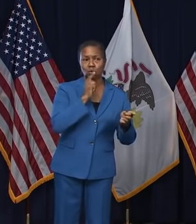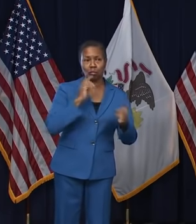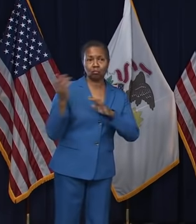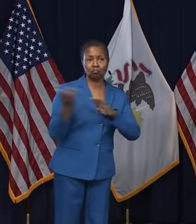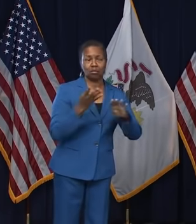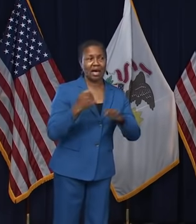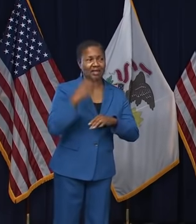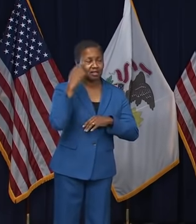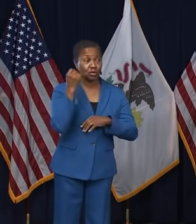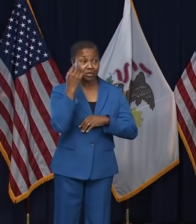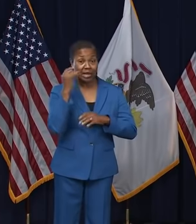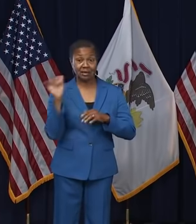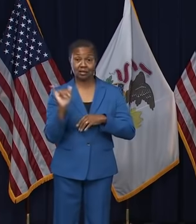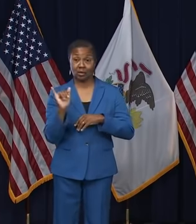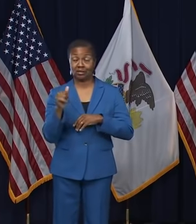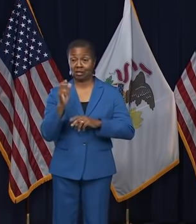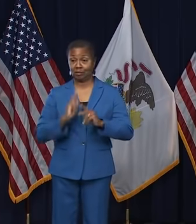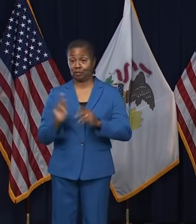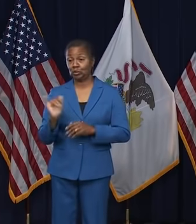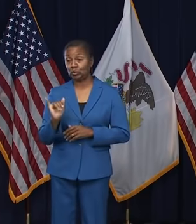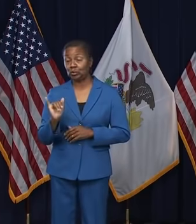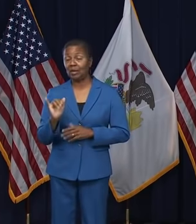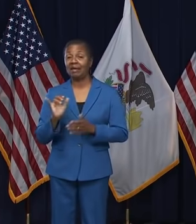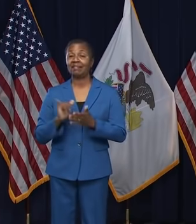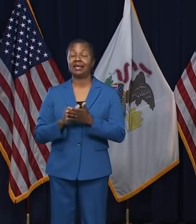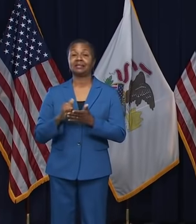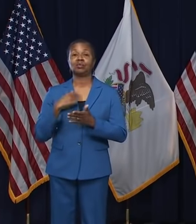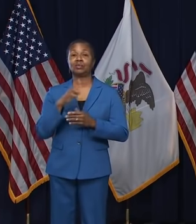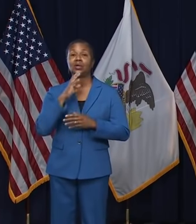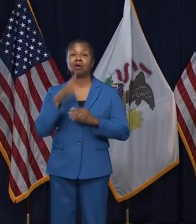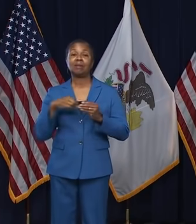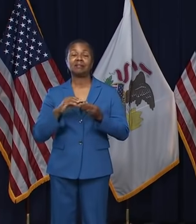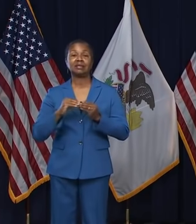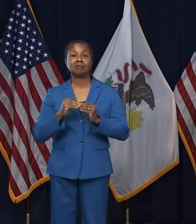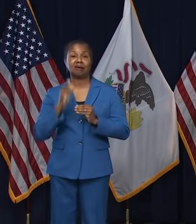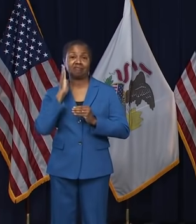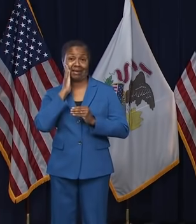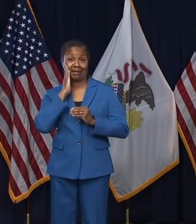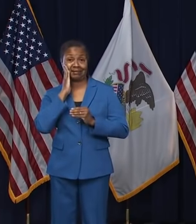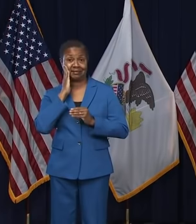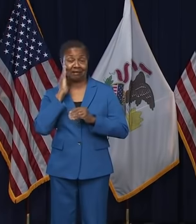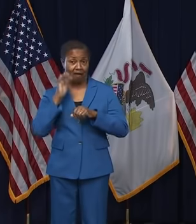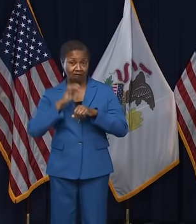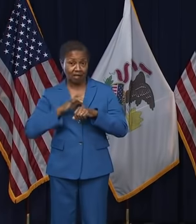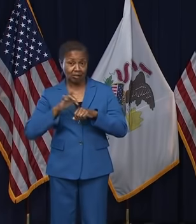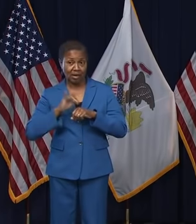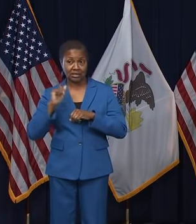personnel available to take care of people because I think